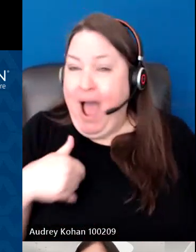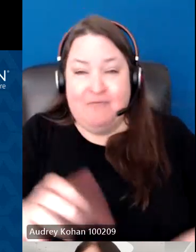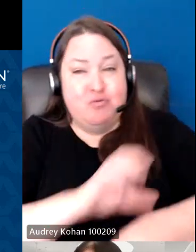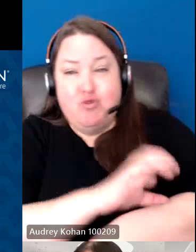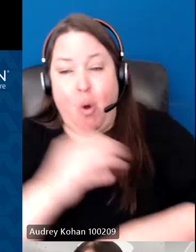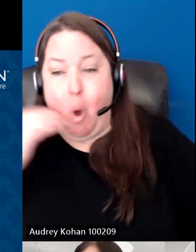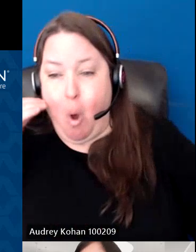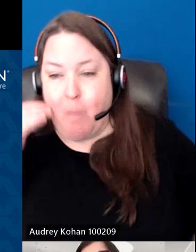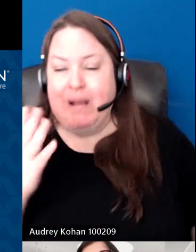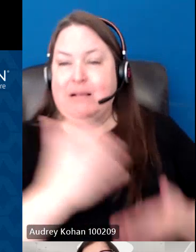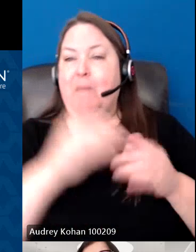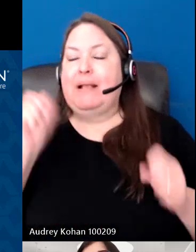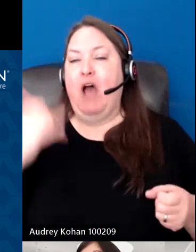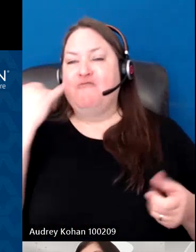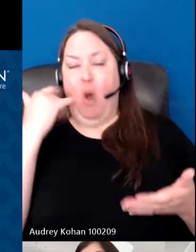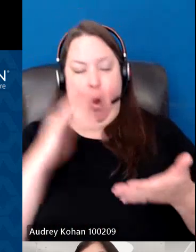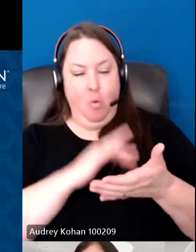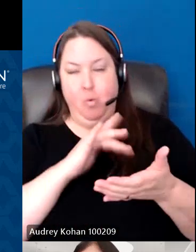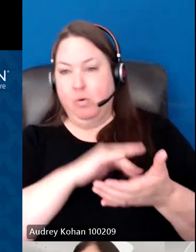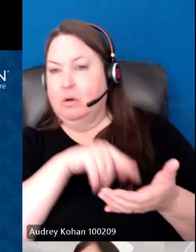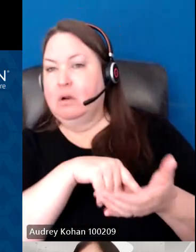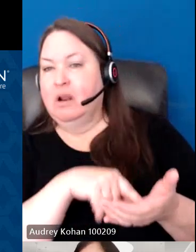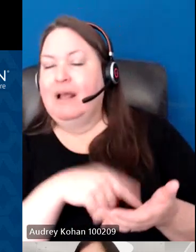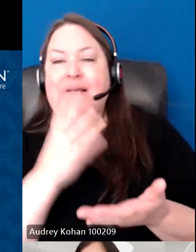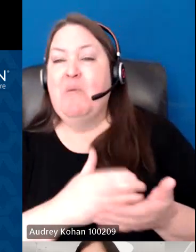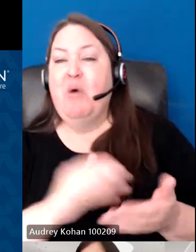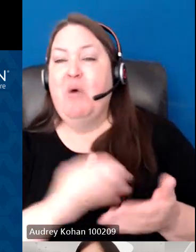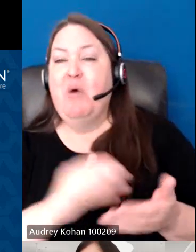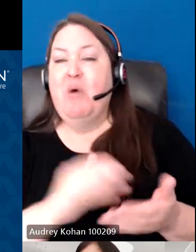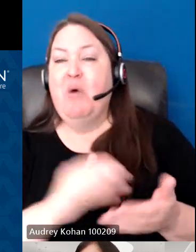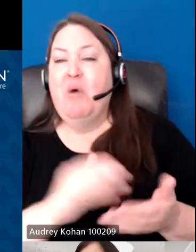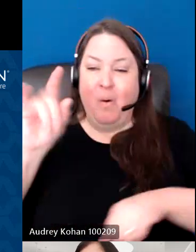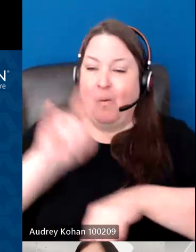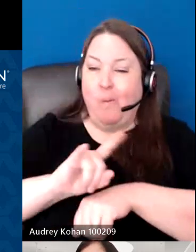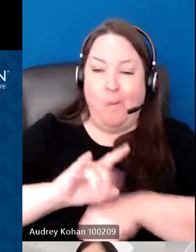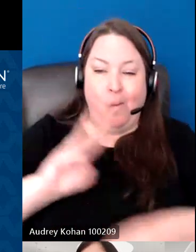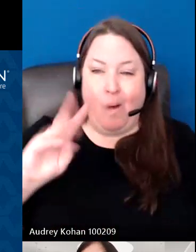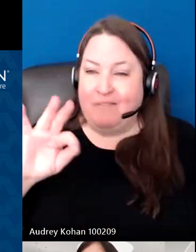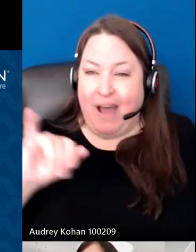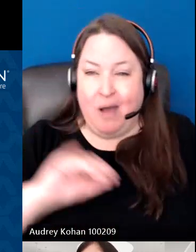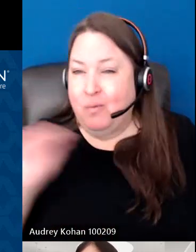can do it on their phone some of them don't have Wi-Fi you know uh I mean not everybody has access